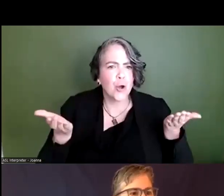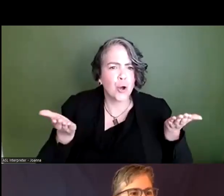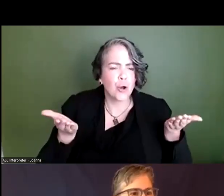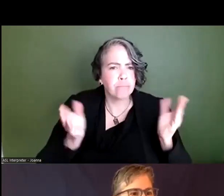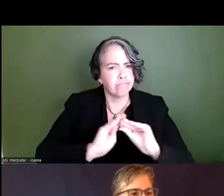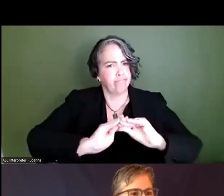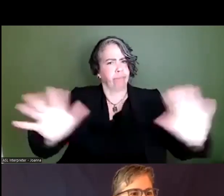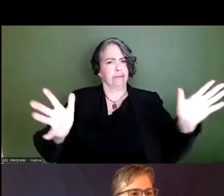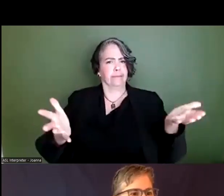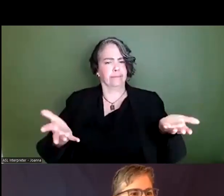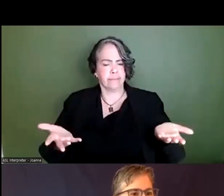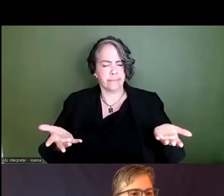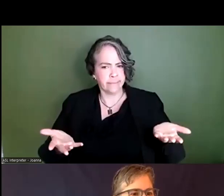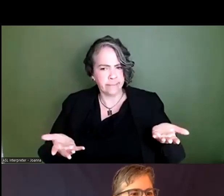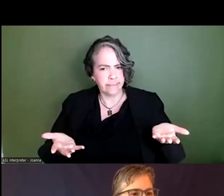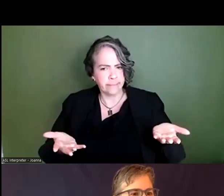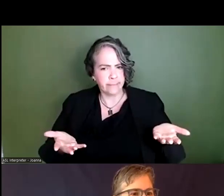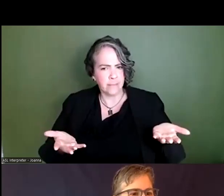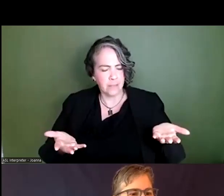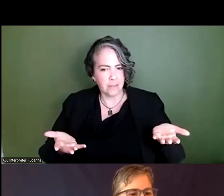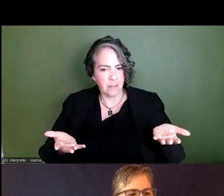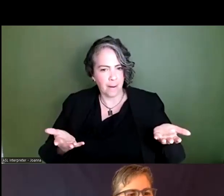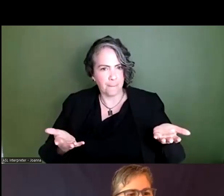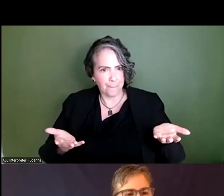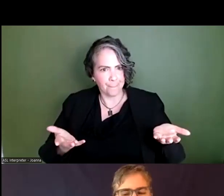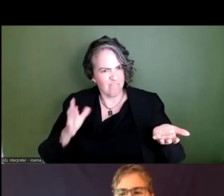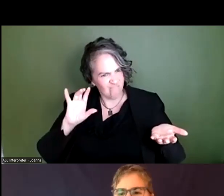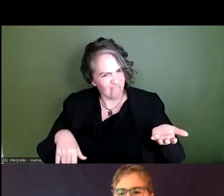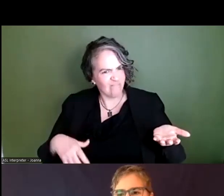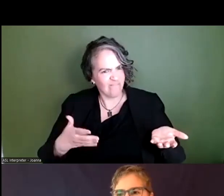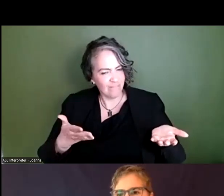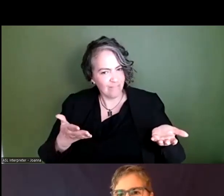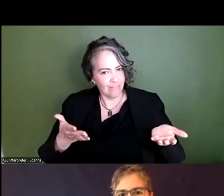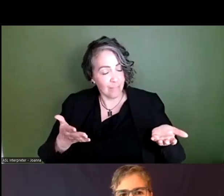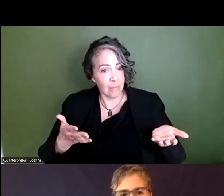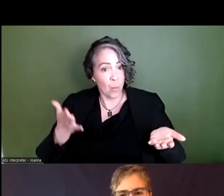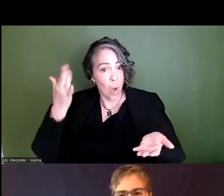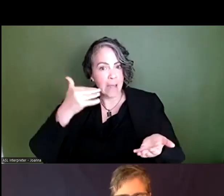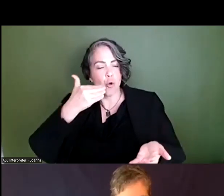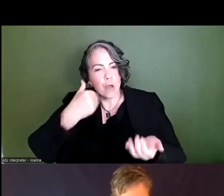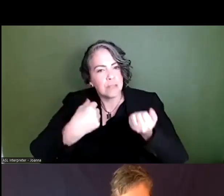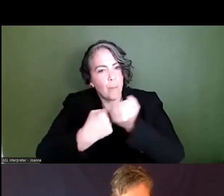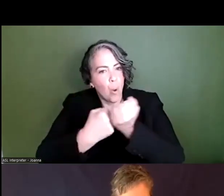this other picture, all right. It's like having that support, you know, and being able to realize,